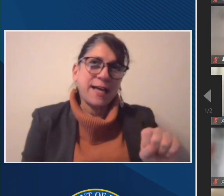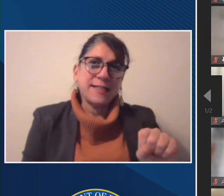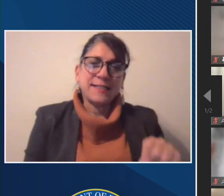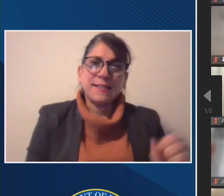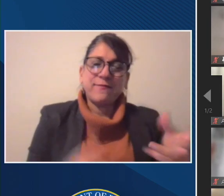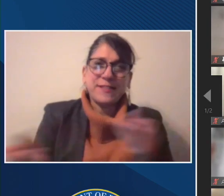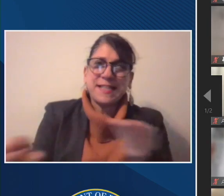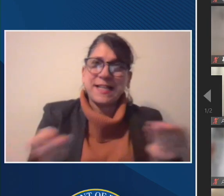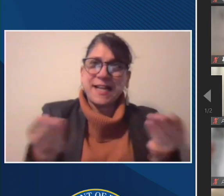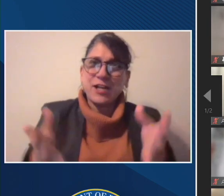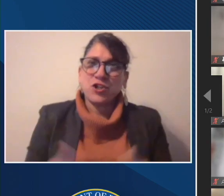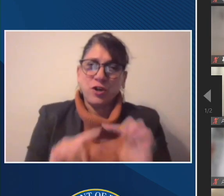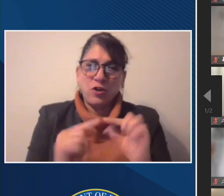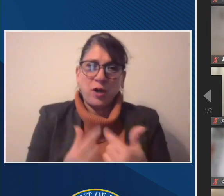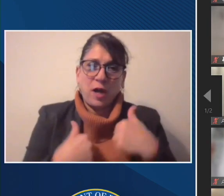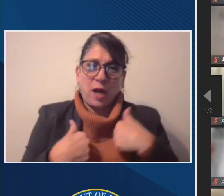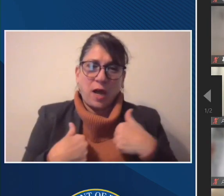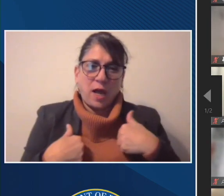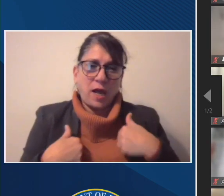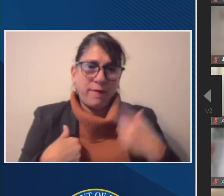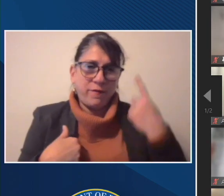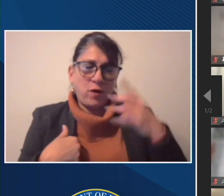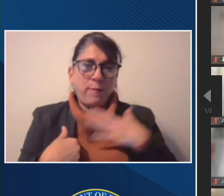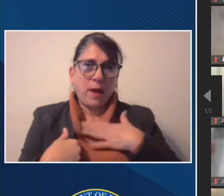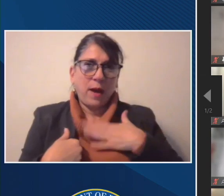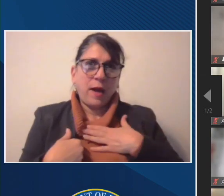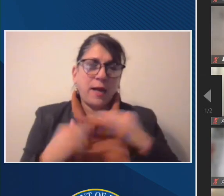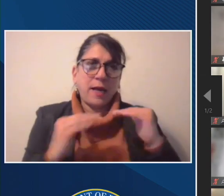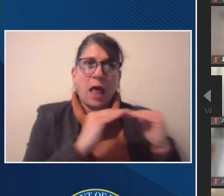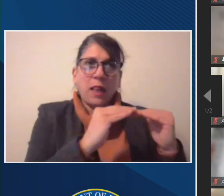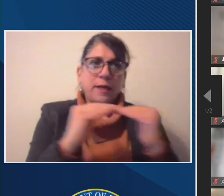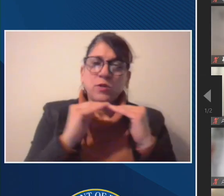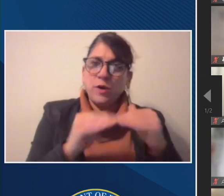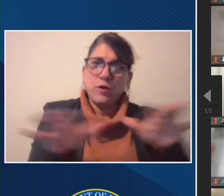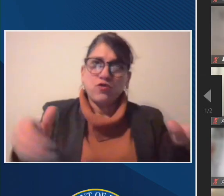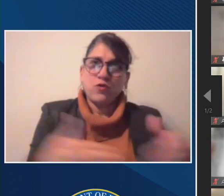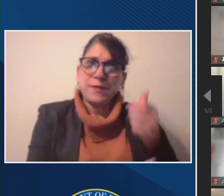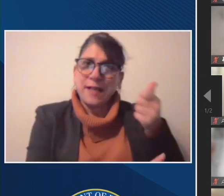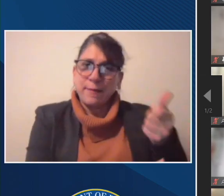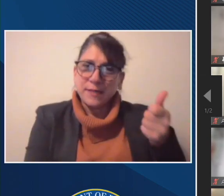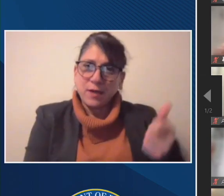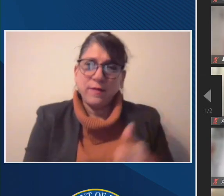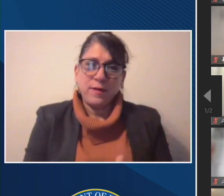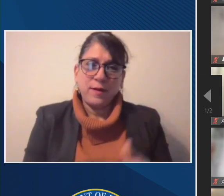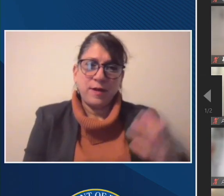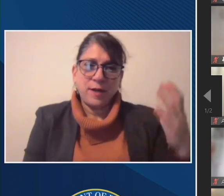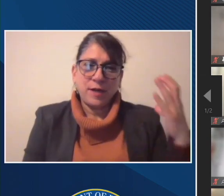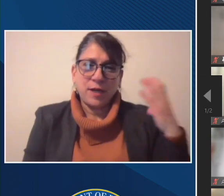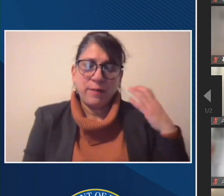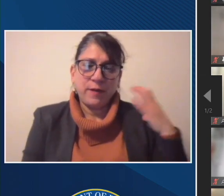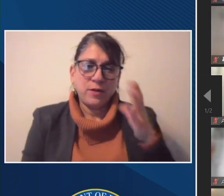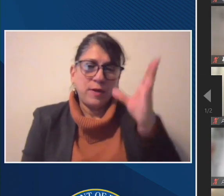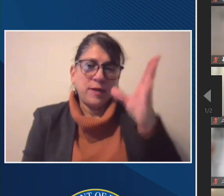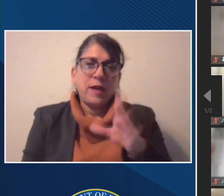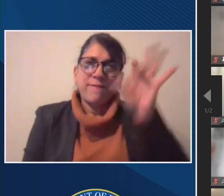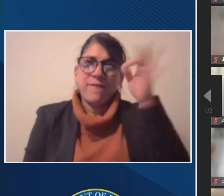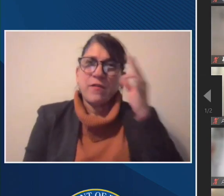I and four of my colleagues who will introduce themselves momentarily, our commissioners slash Federal mediators with